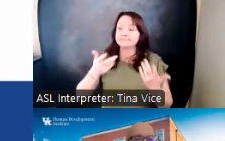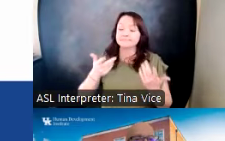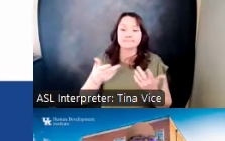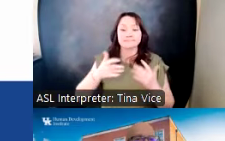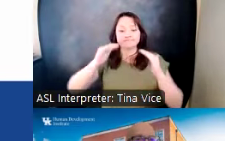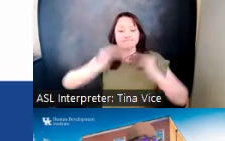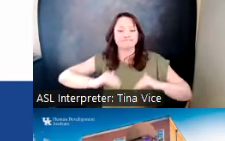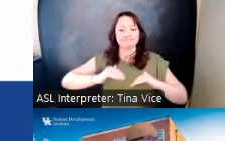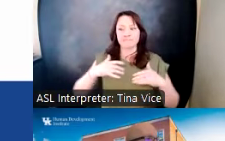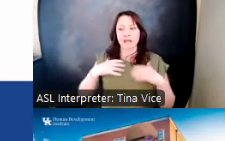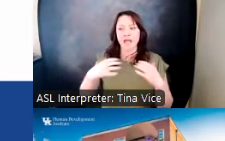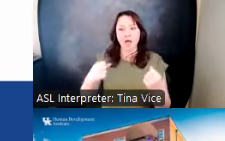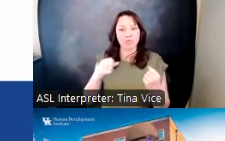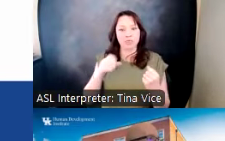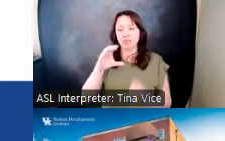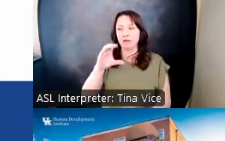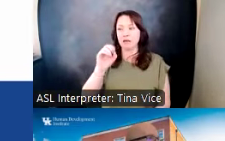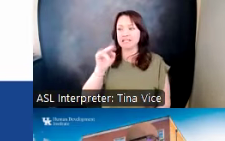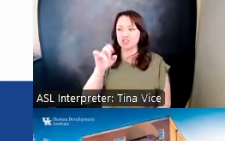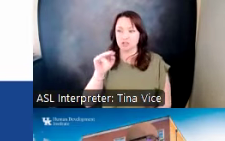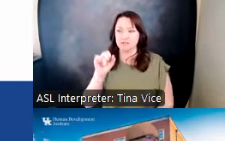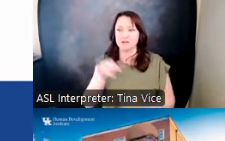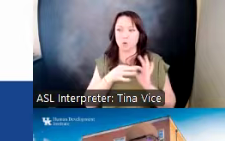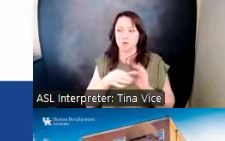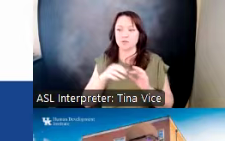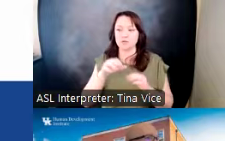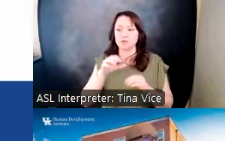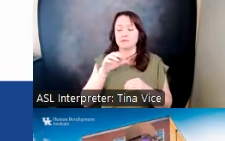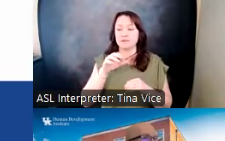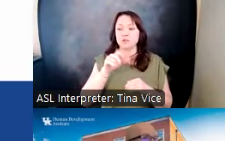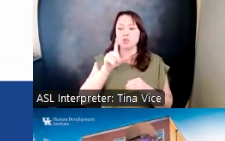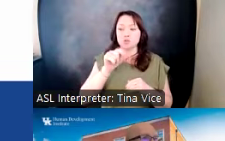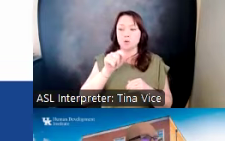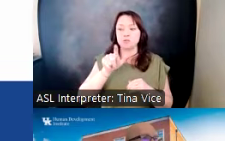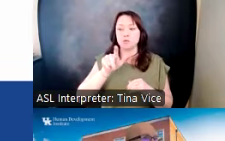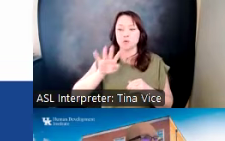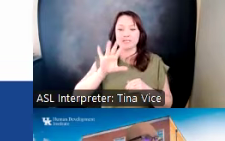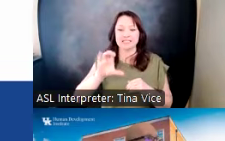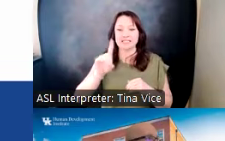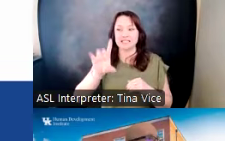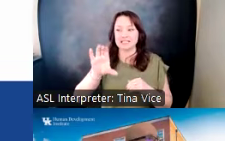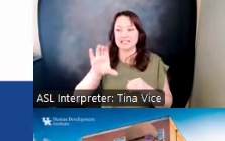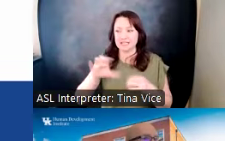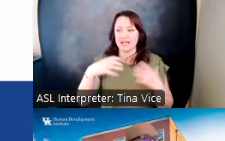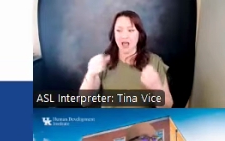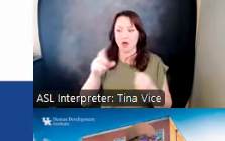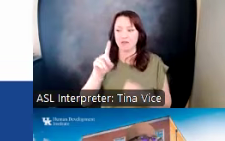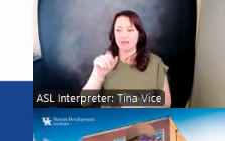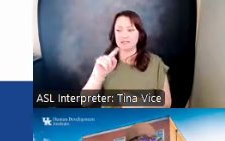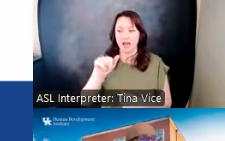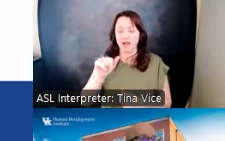20 24 CDC disability and health data. Um, disabled people in Kentucky are